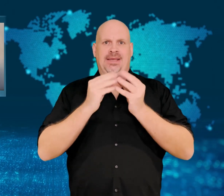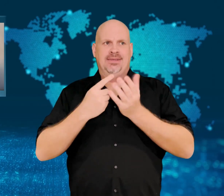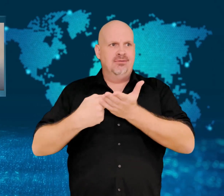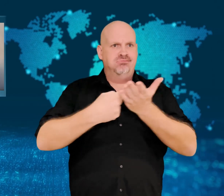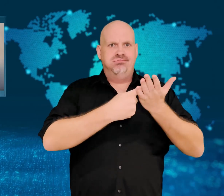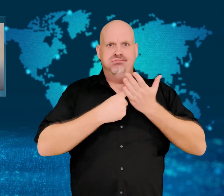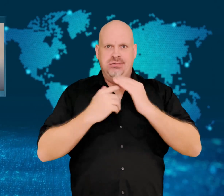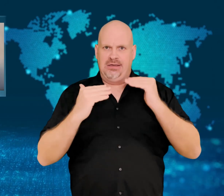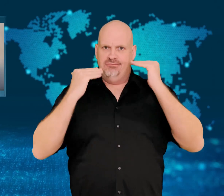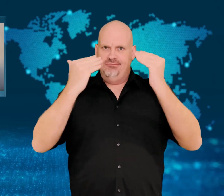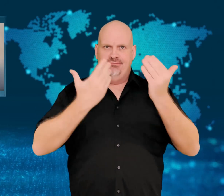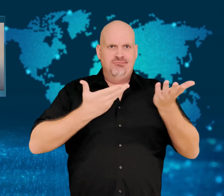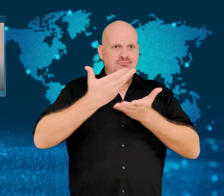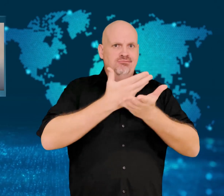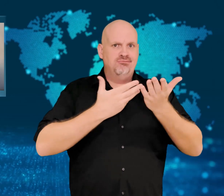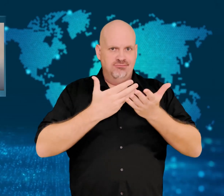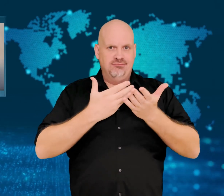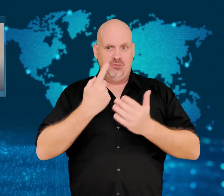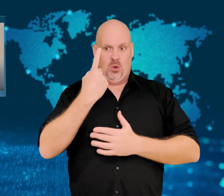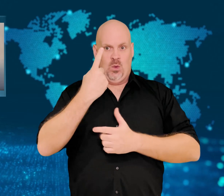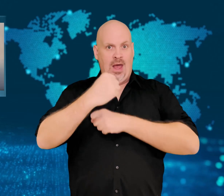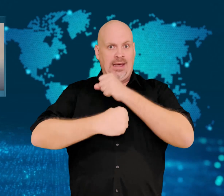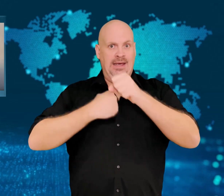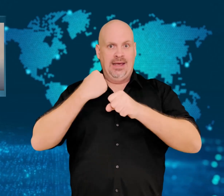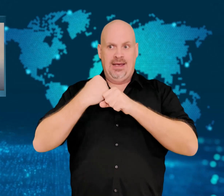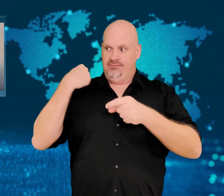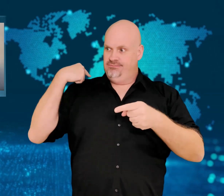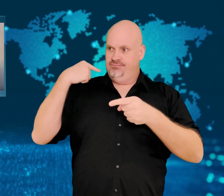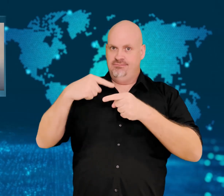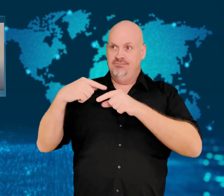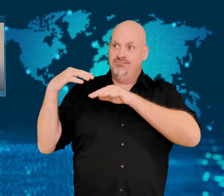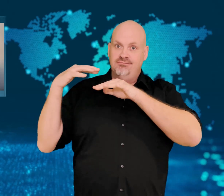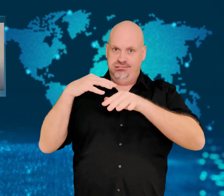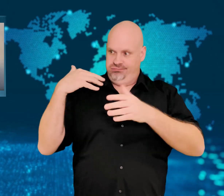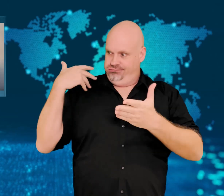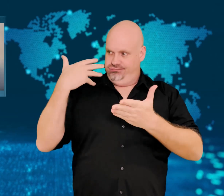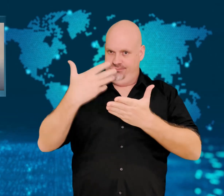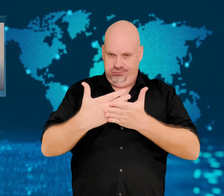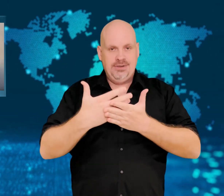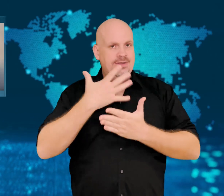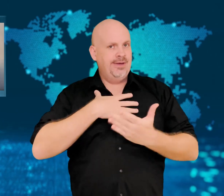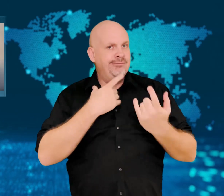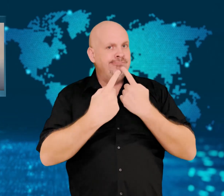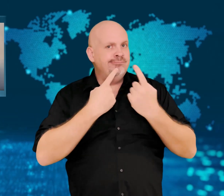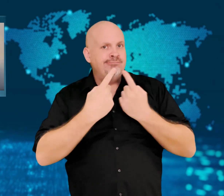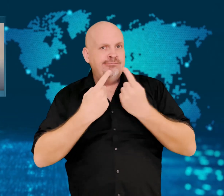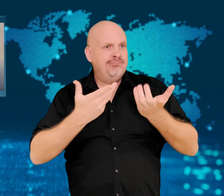on the anniversary of Russia's first invasion.